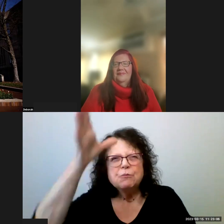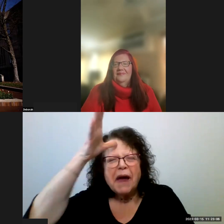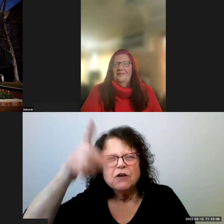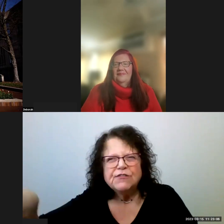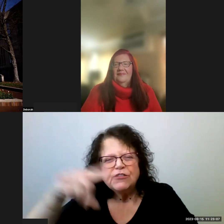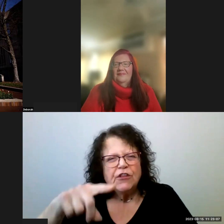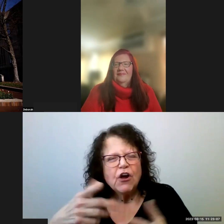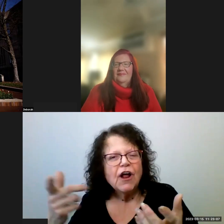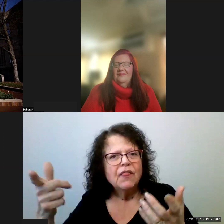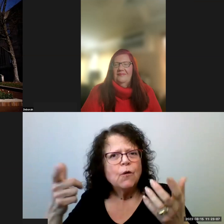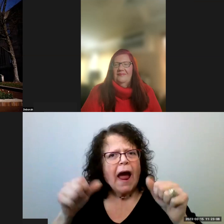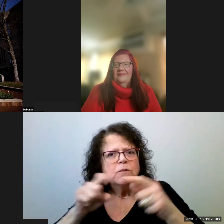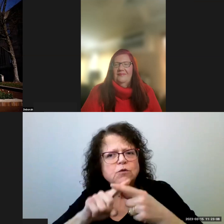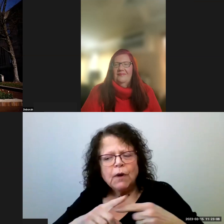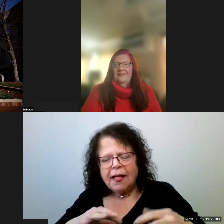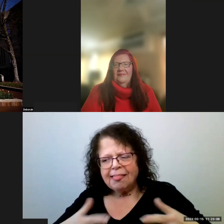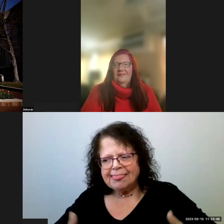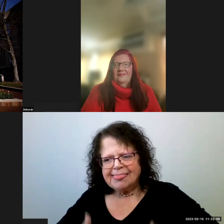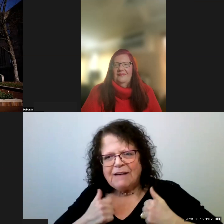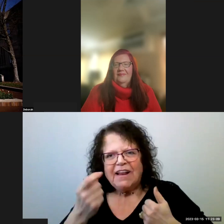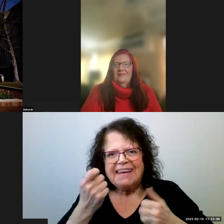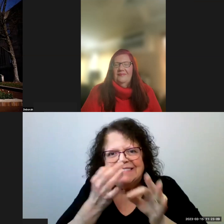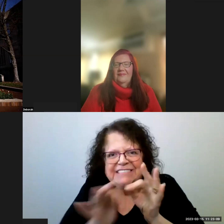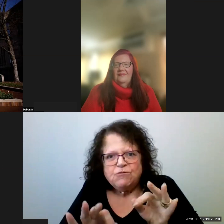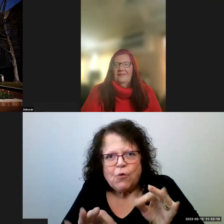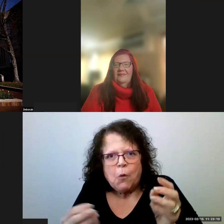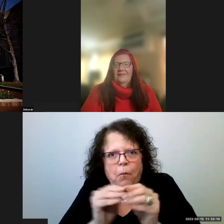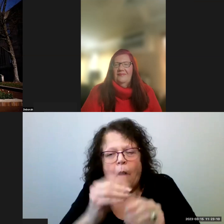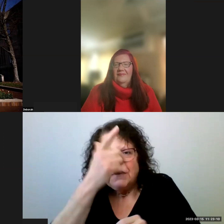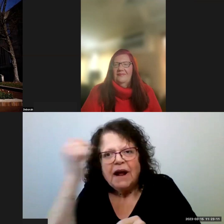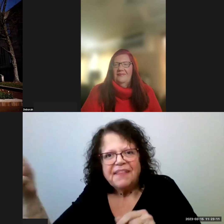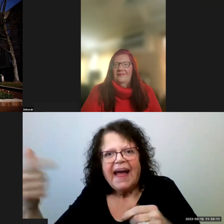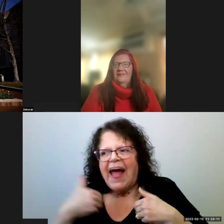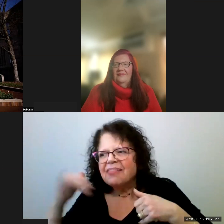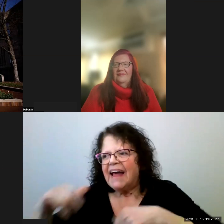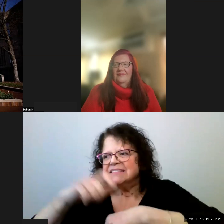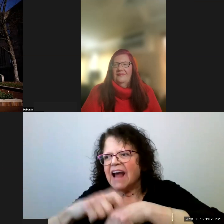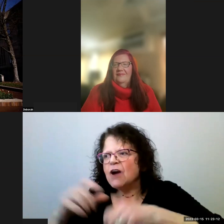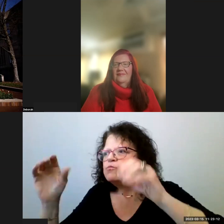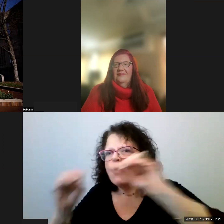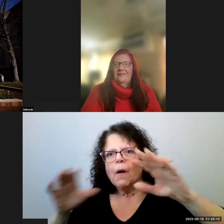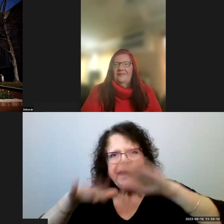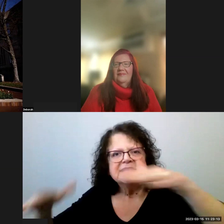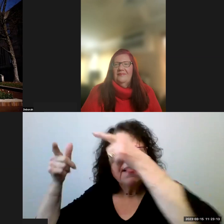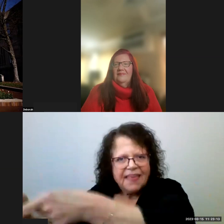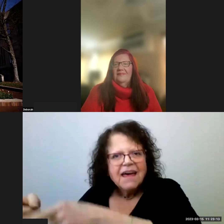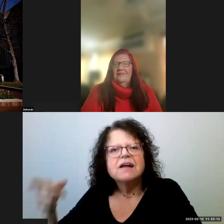a fruitful life because they got their time away so they can make plans for these kids dinner and they are going to do to reschedule them